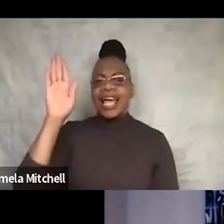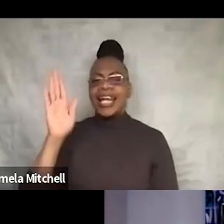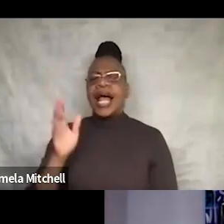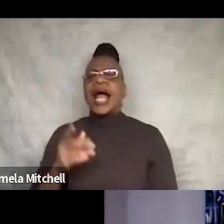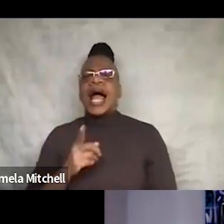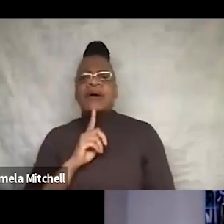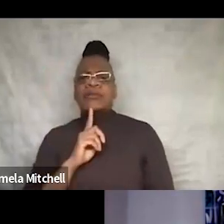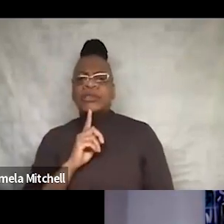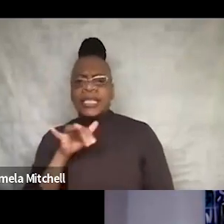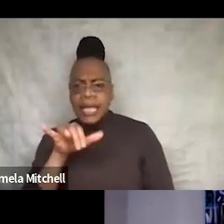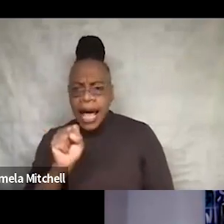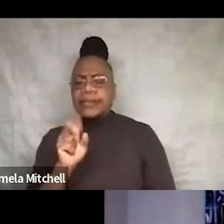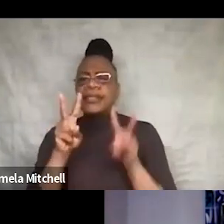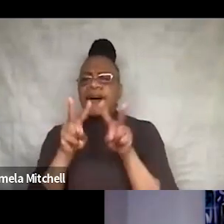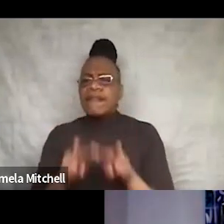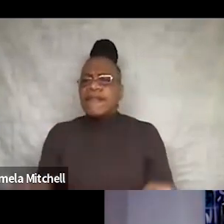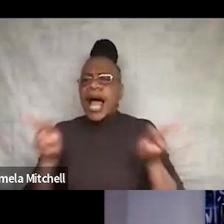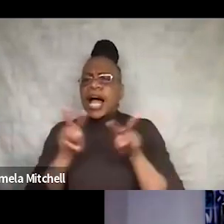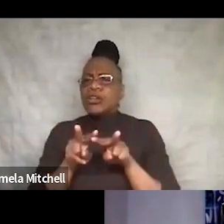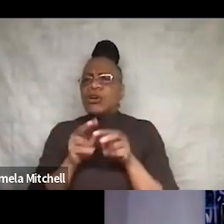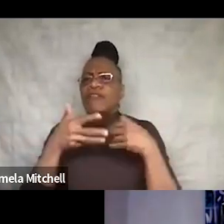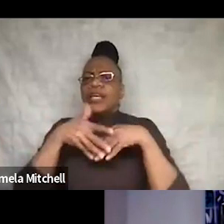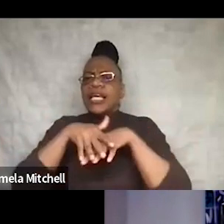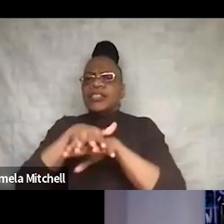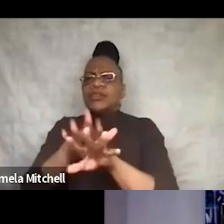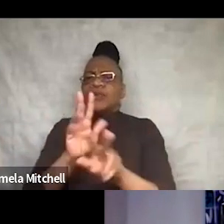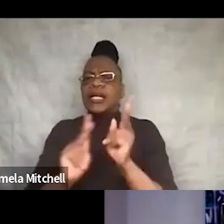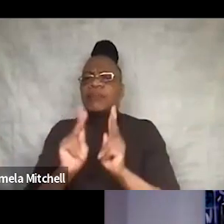the value of integrating people with lived experience